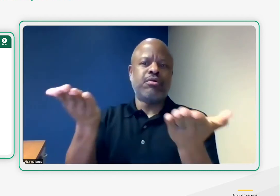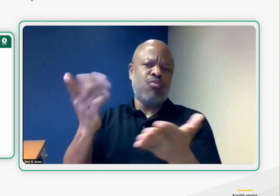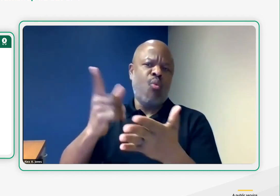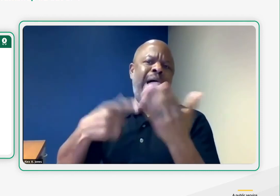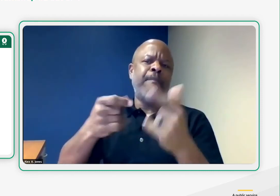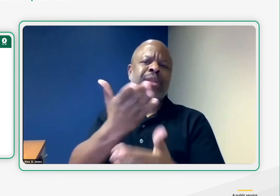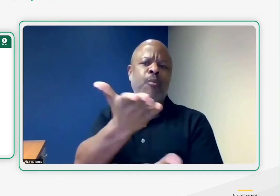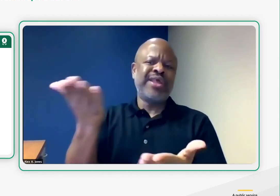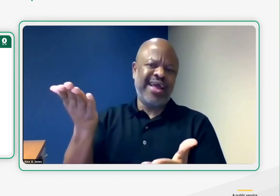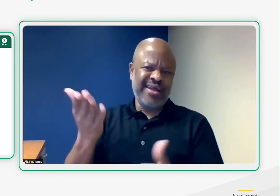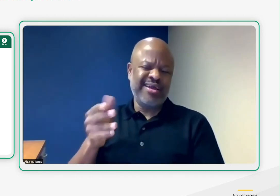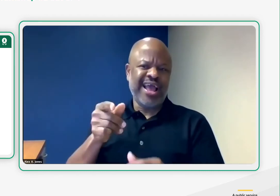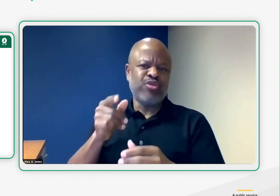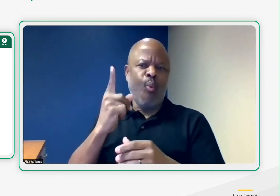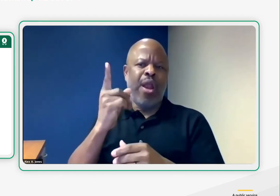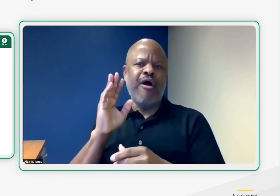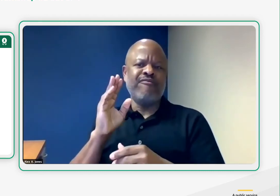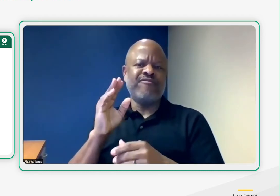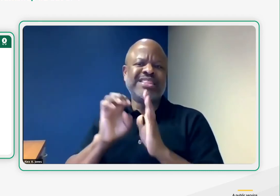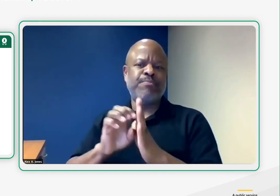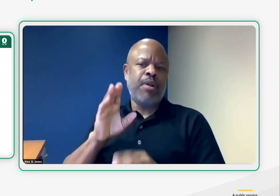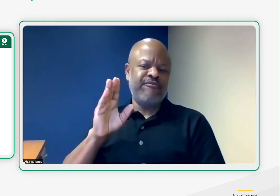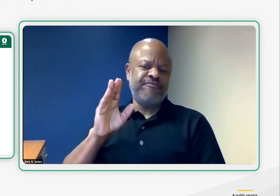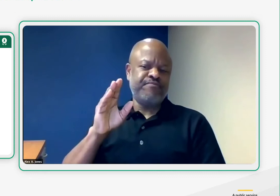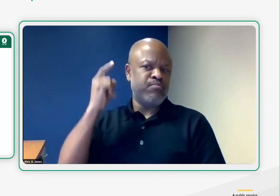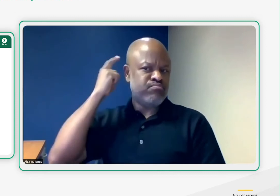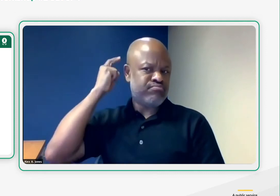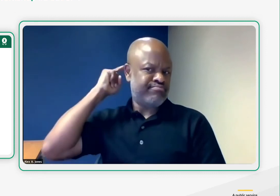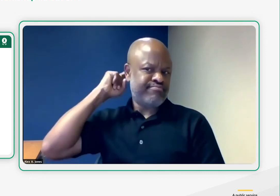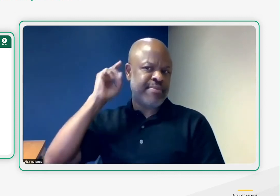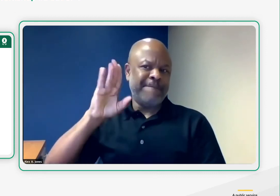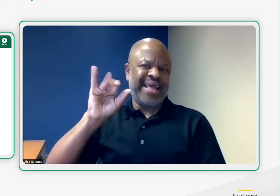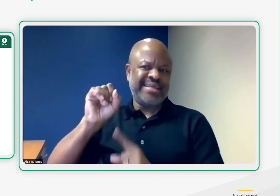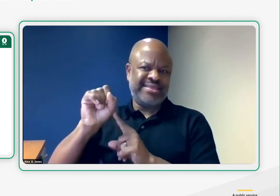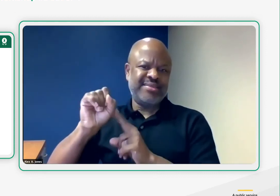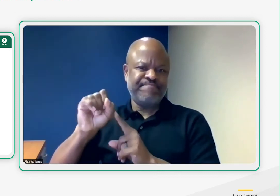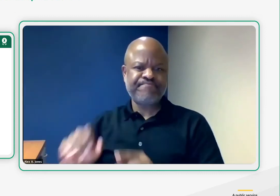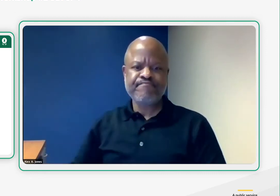So, again, this is another example of bias through herding.